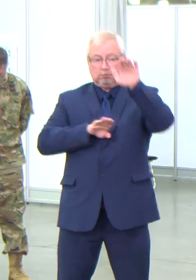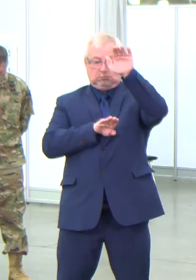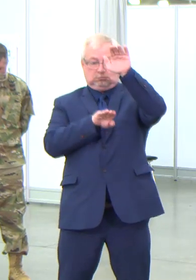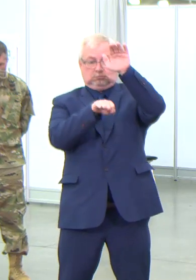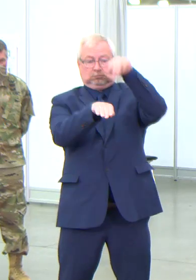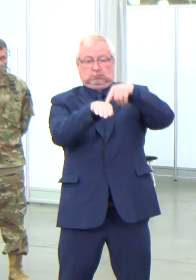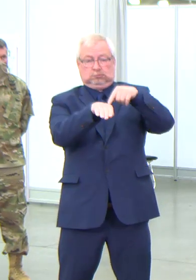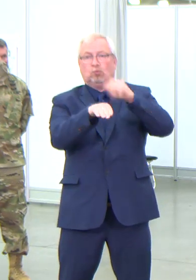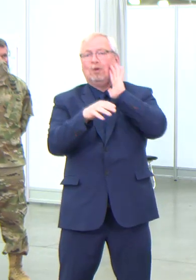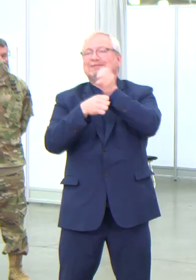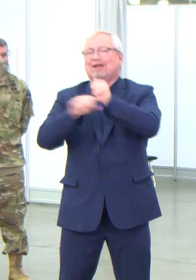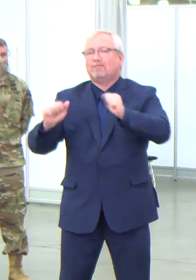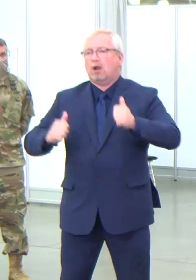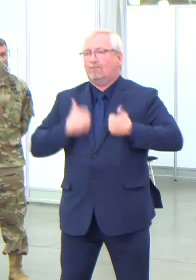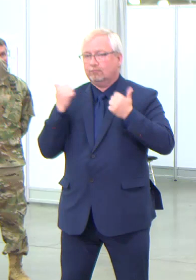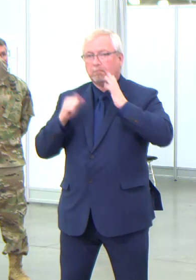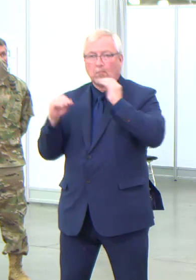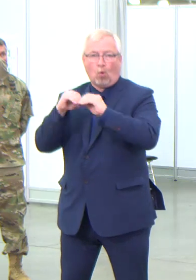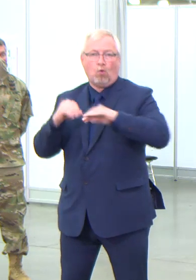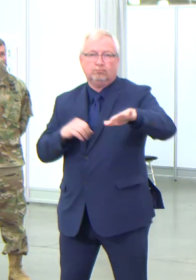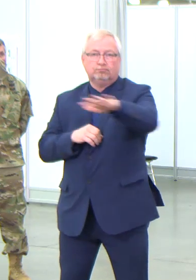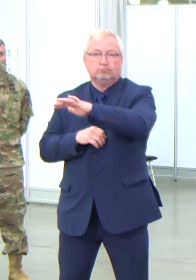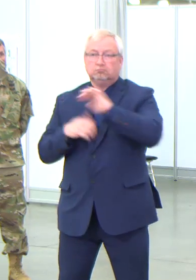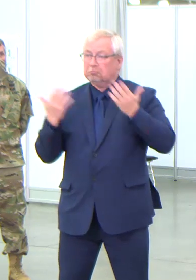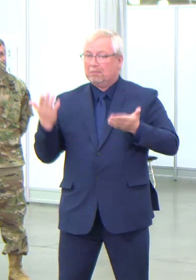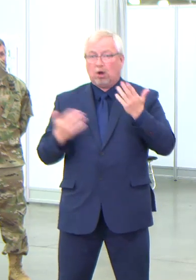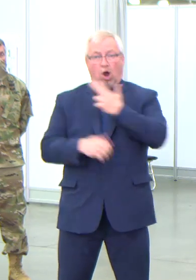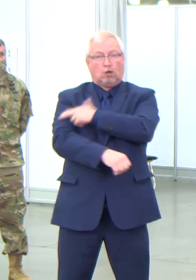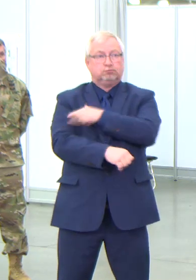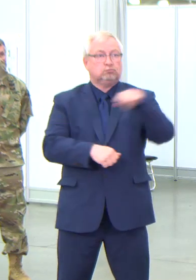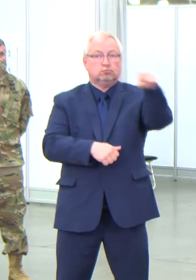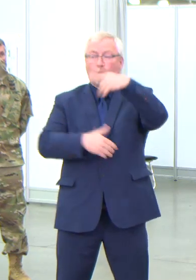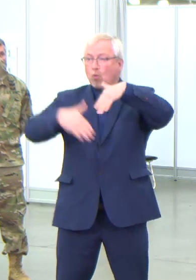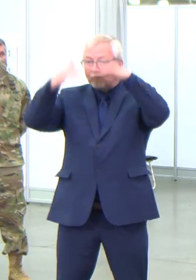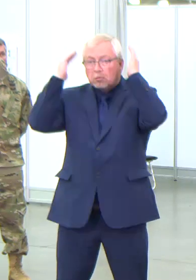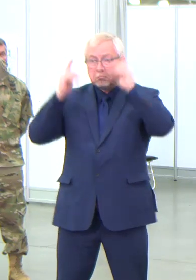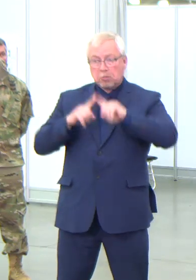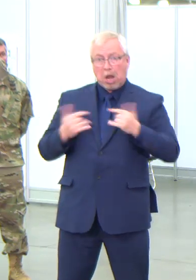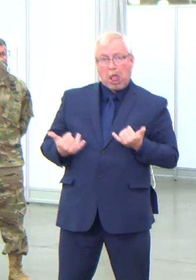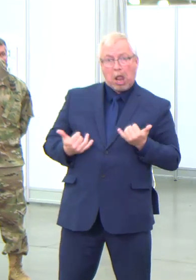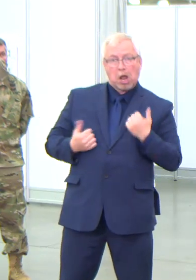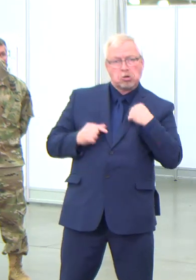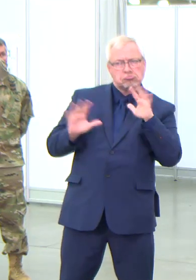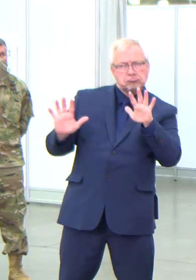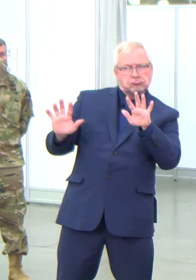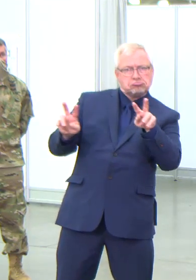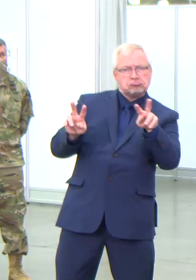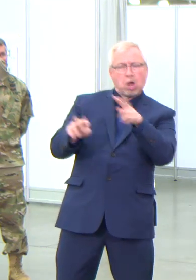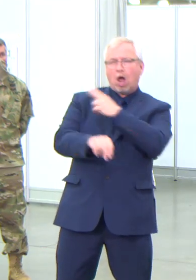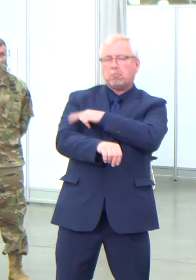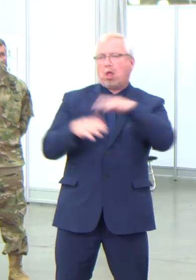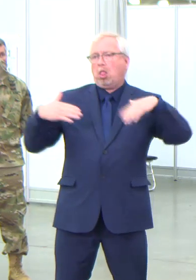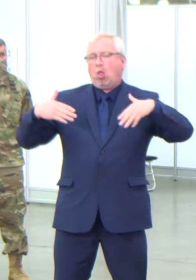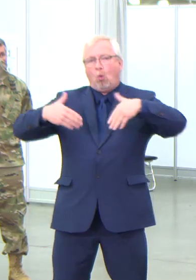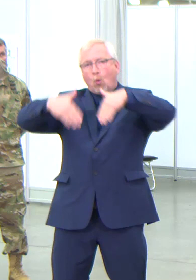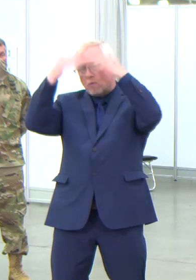particularly when hospitals could have been overwhelmed in a way and hopefully won't. But I think we have to recognize that when